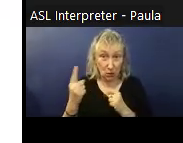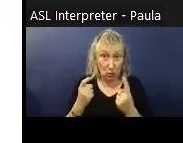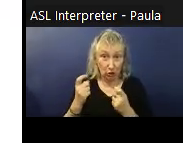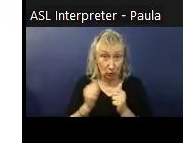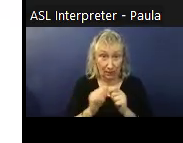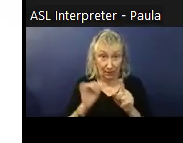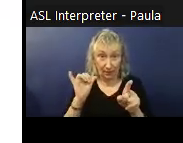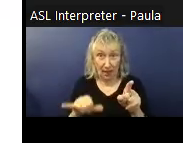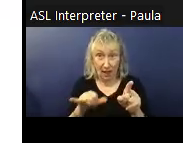All right.